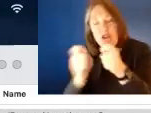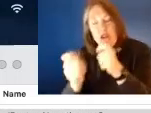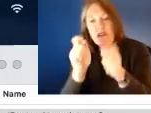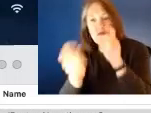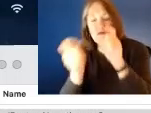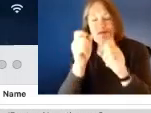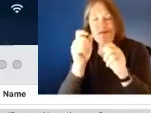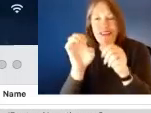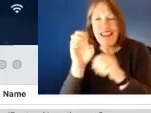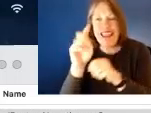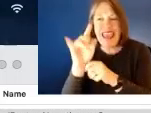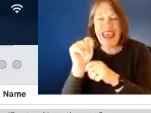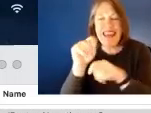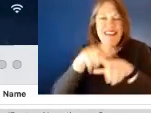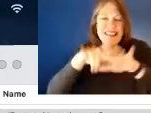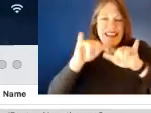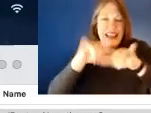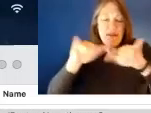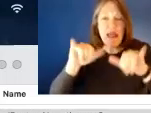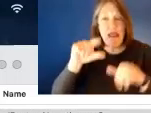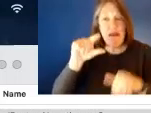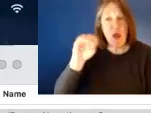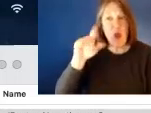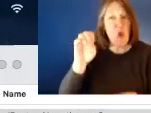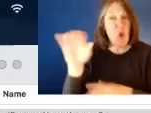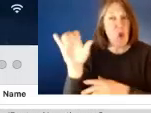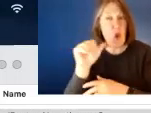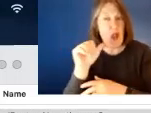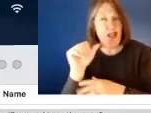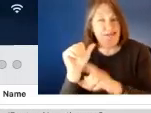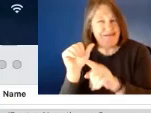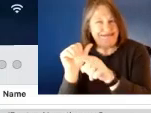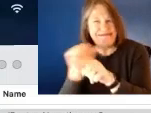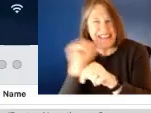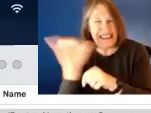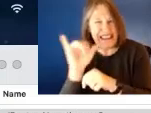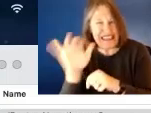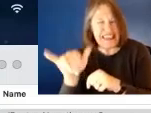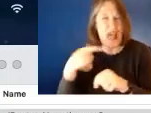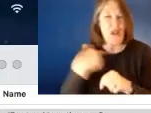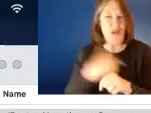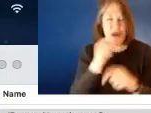07:22:44 As Google has. We are not quite as big as Google yet, so it is taking a bit of